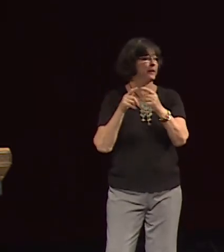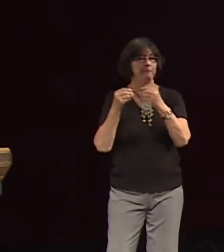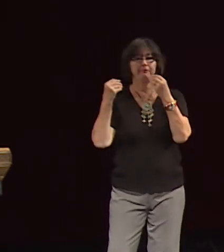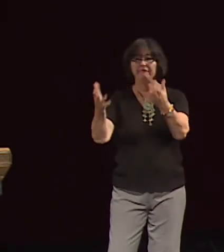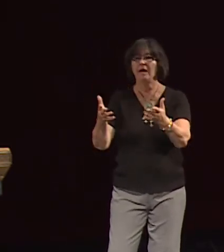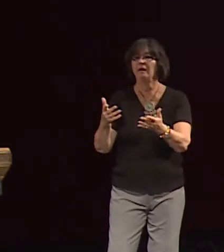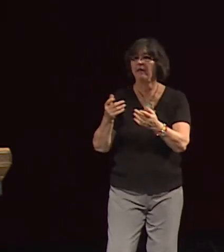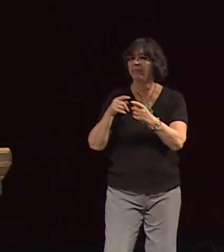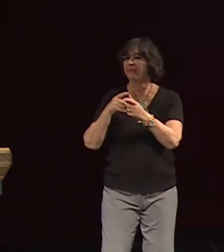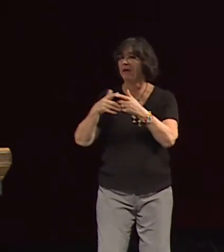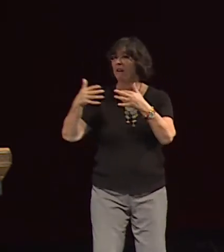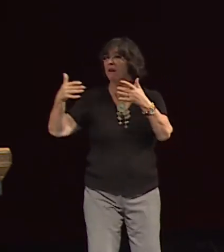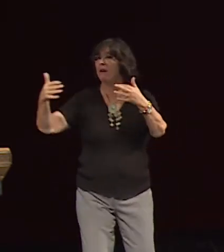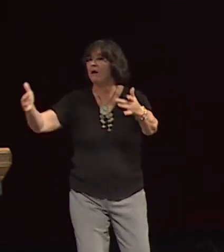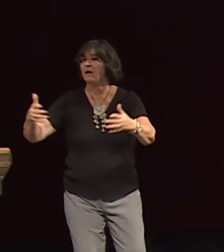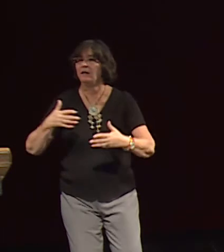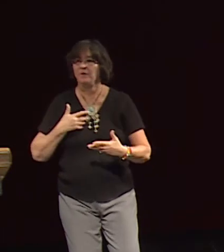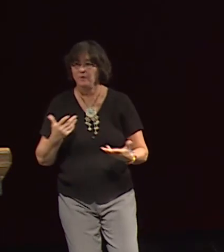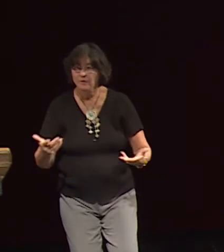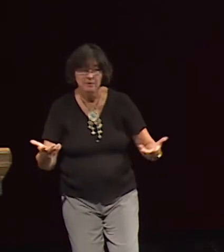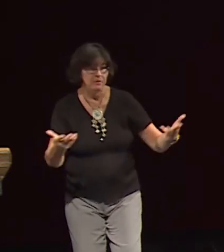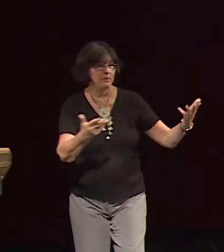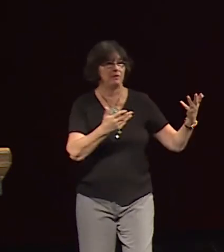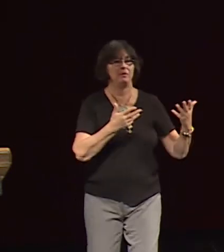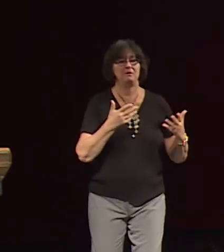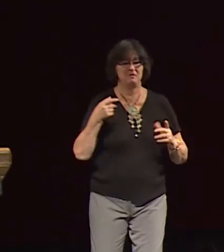who are worth their salt, but there are those who are not.